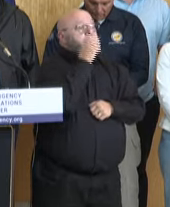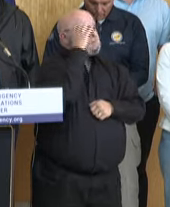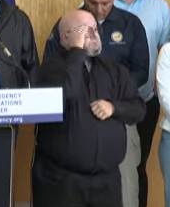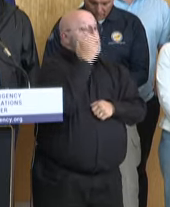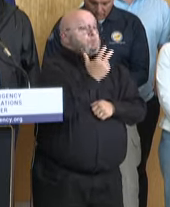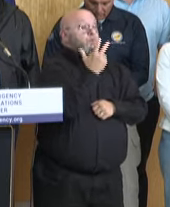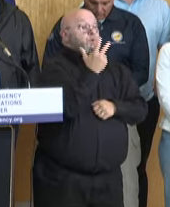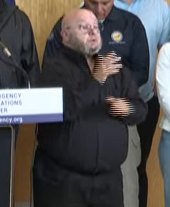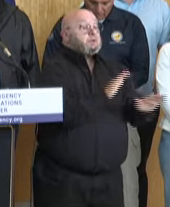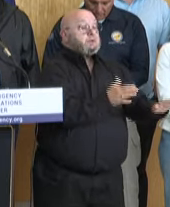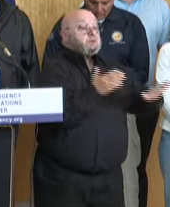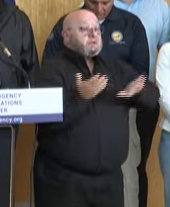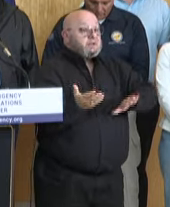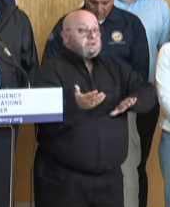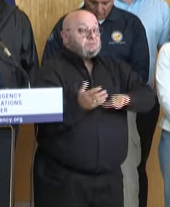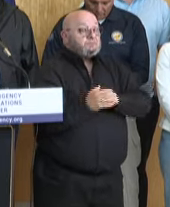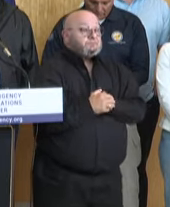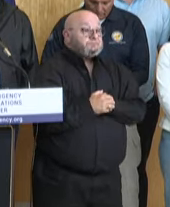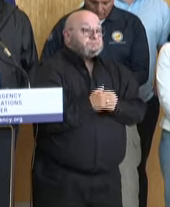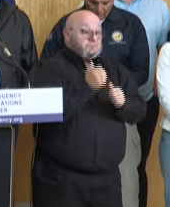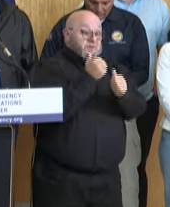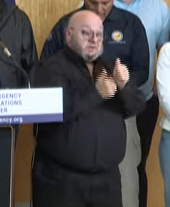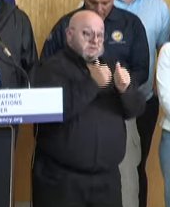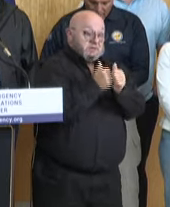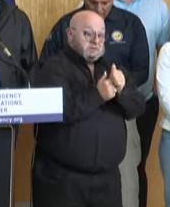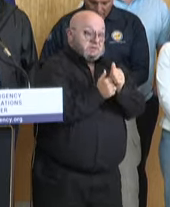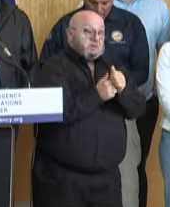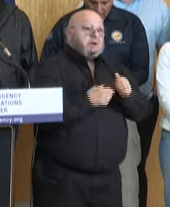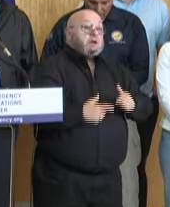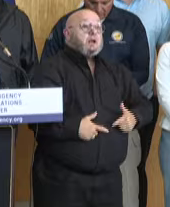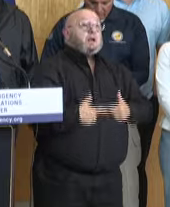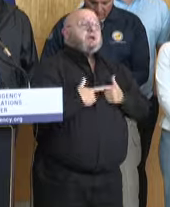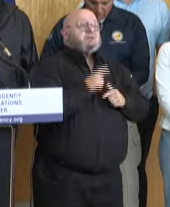SEVERA Y VAMOS A HACER TODO LO POSIBLE.